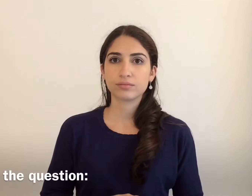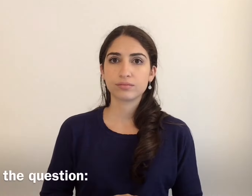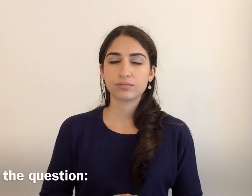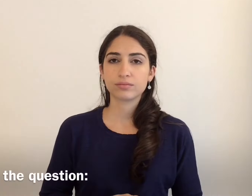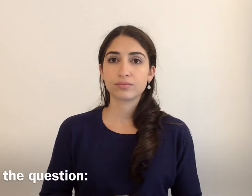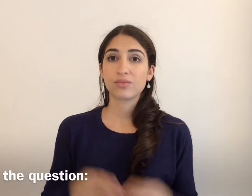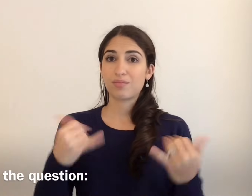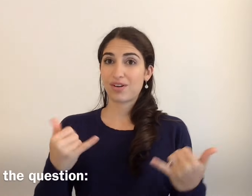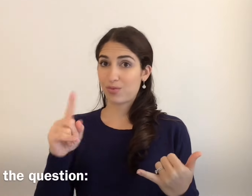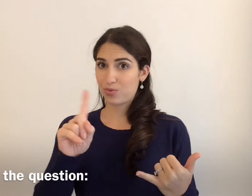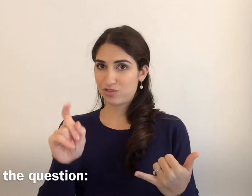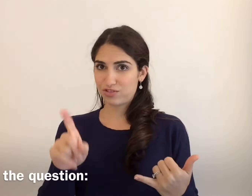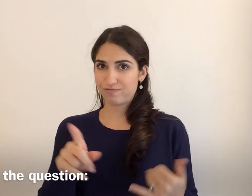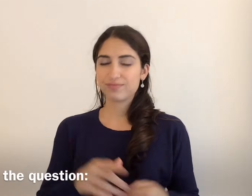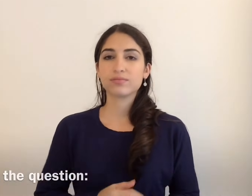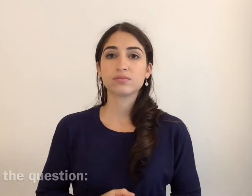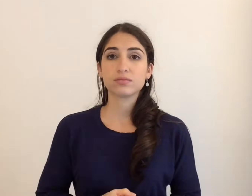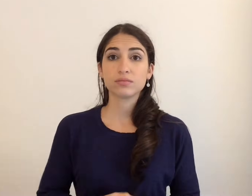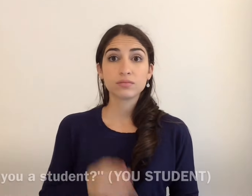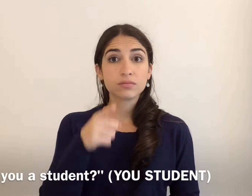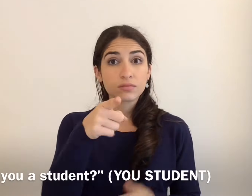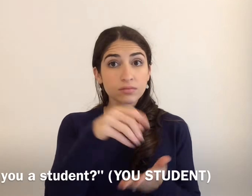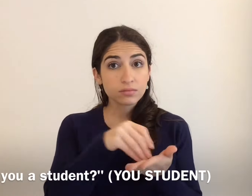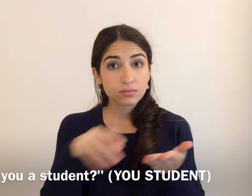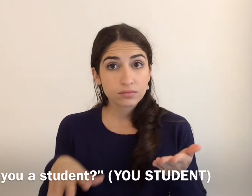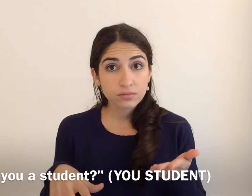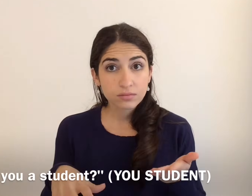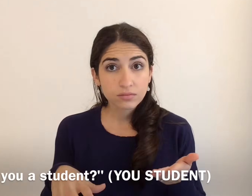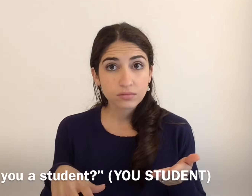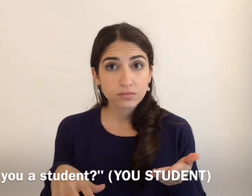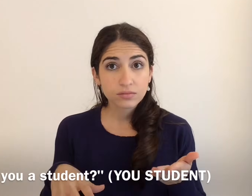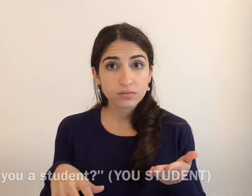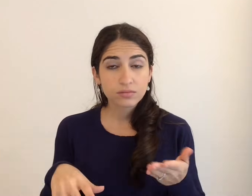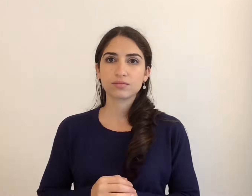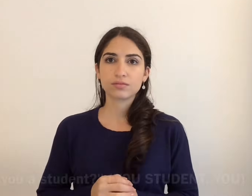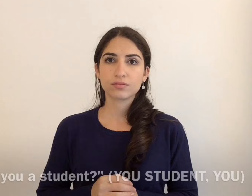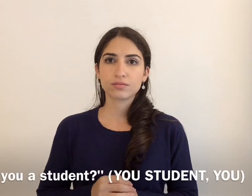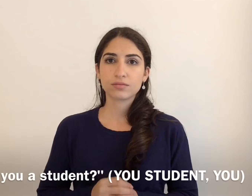Now the question: "Are you a student?"